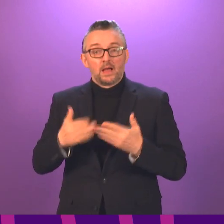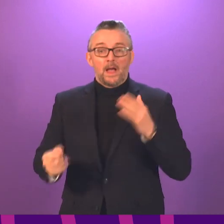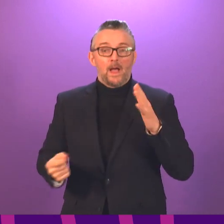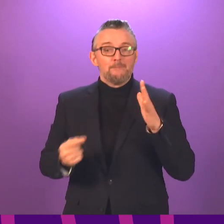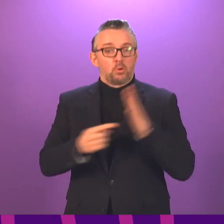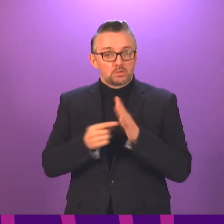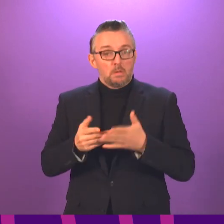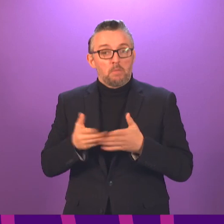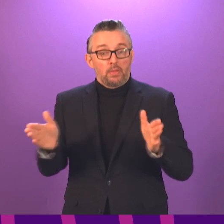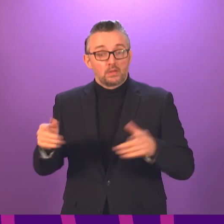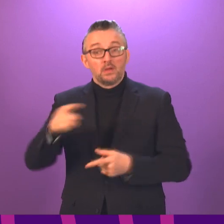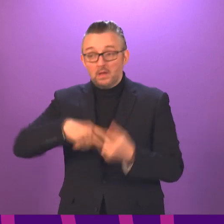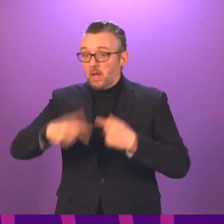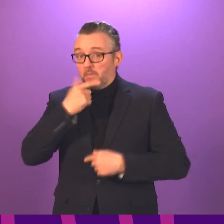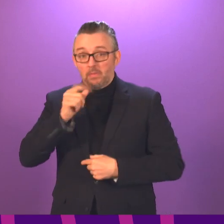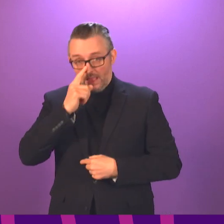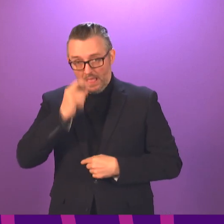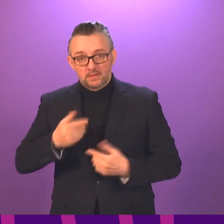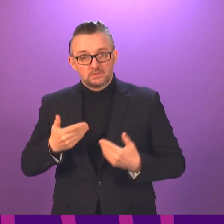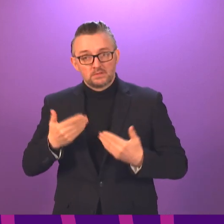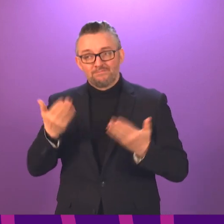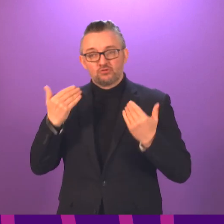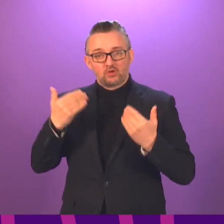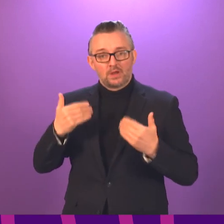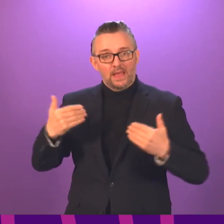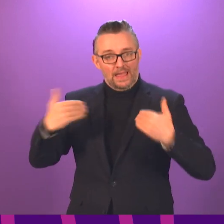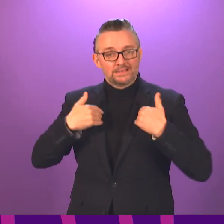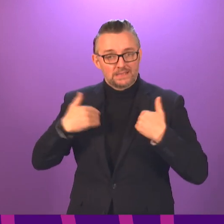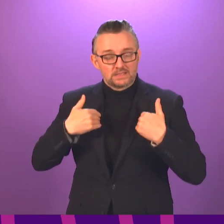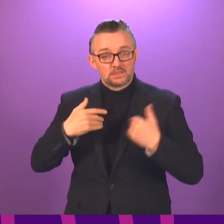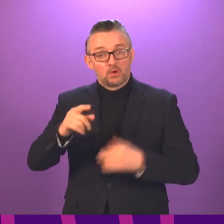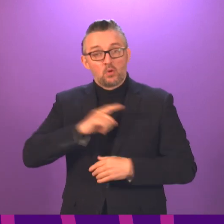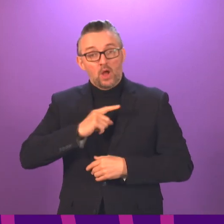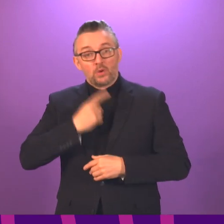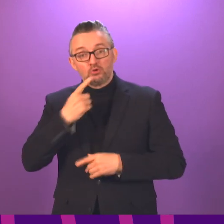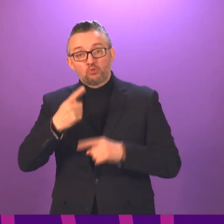are entitled to fresh air and exercise. The reason that we are insisting on quarantine